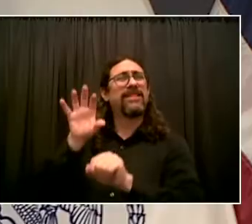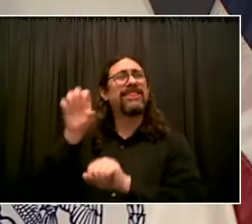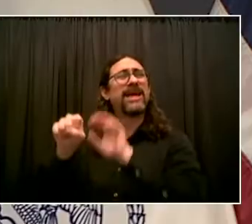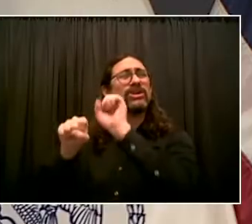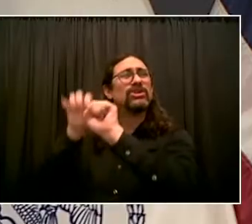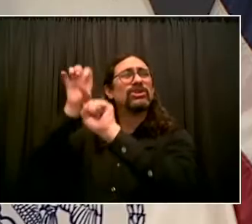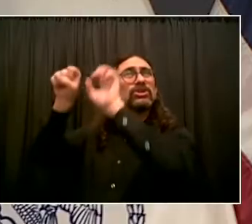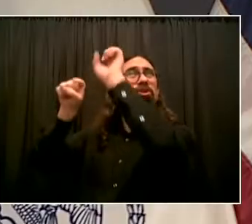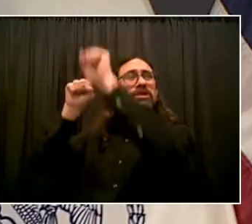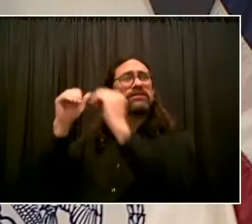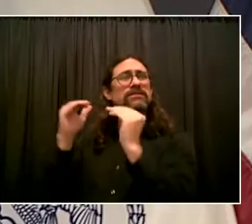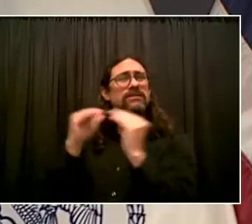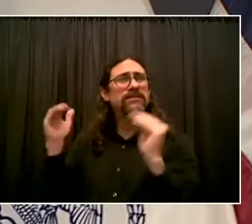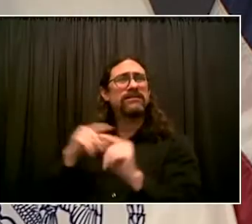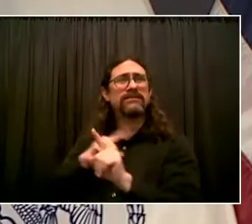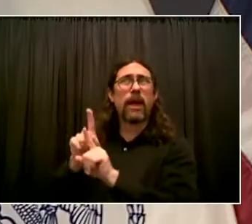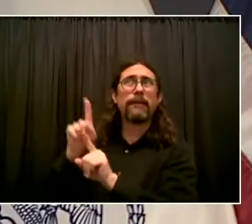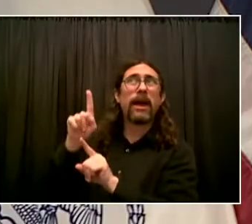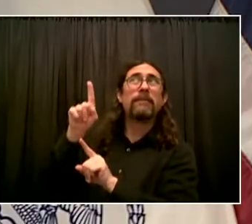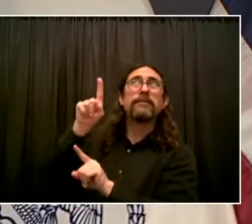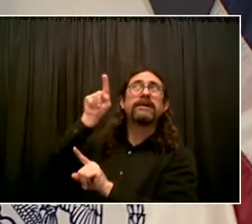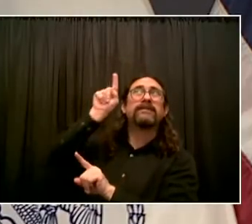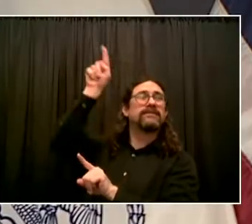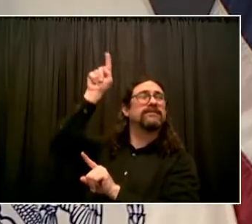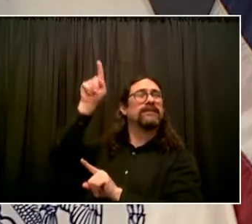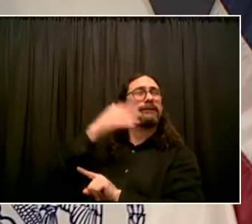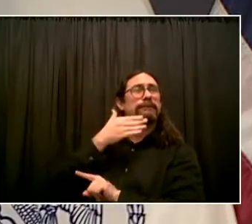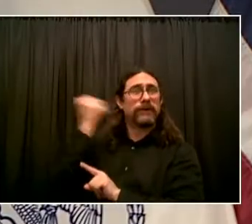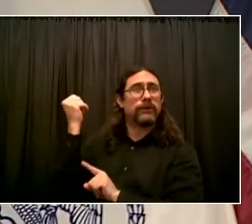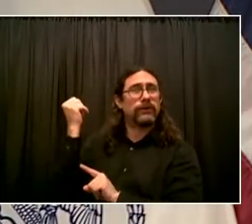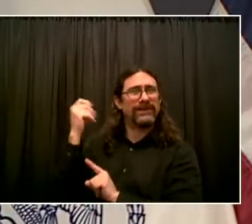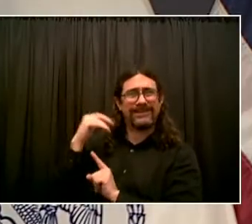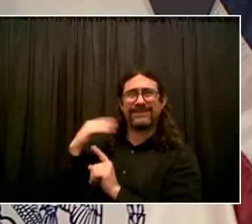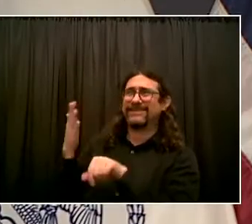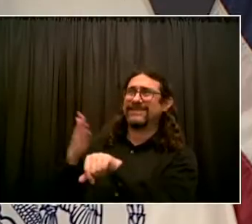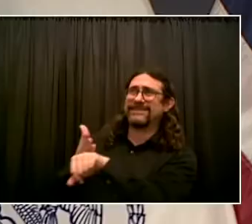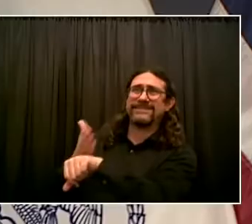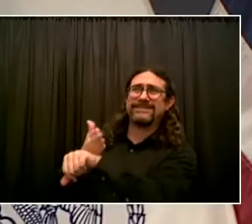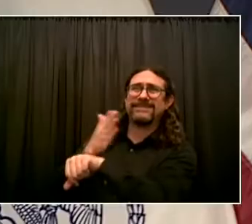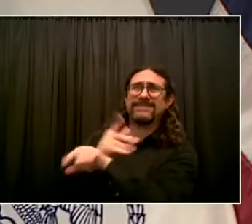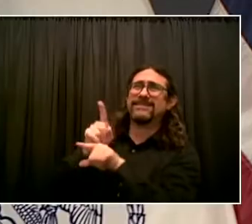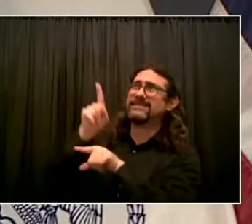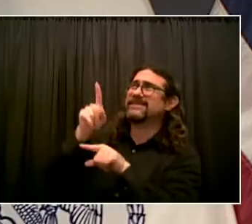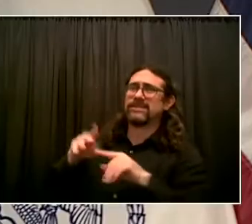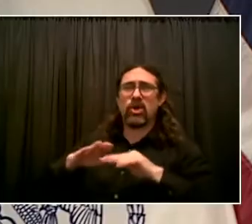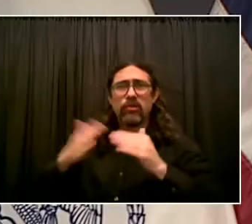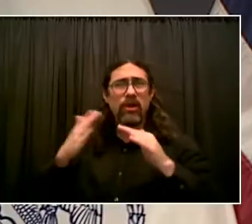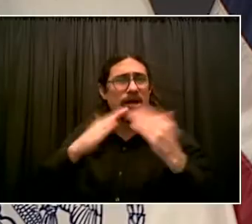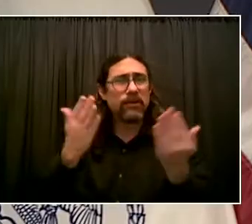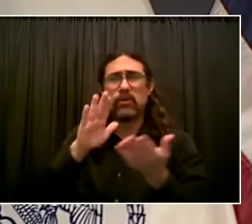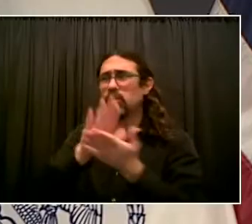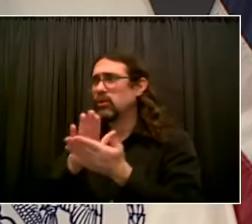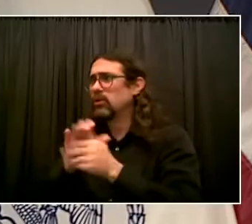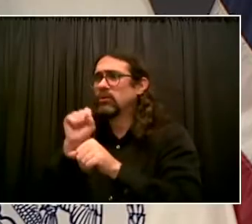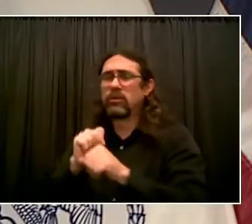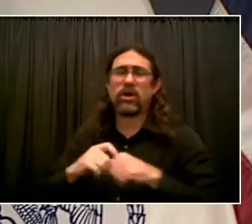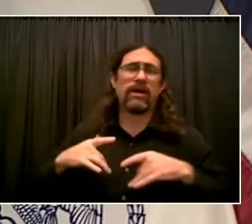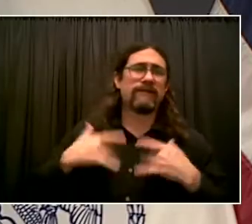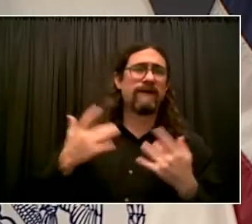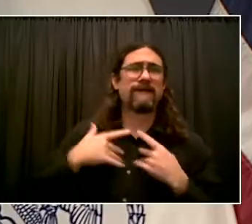THE LADDER.